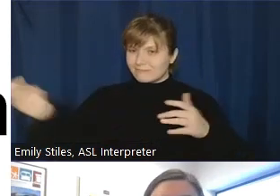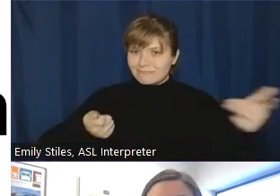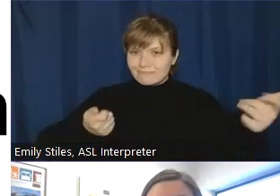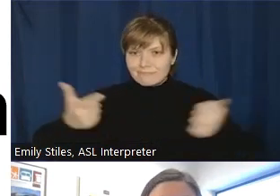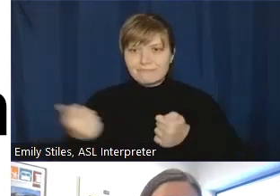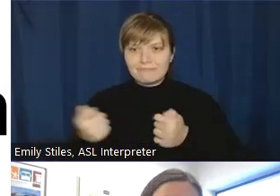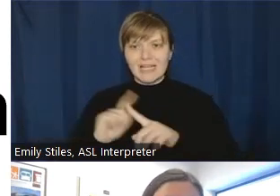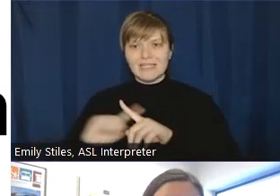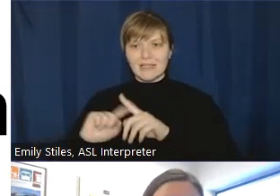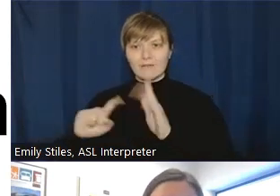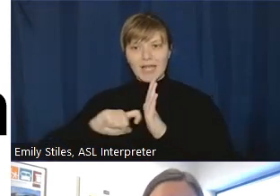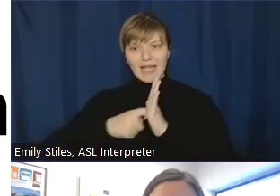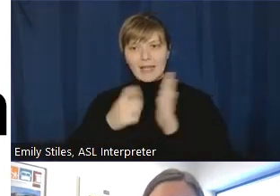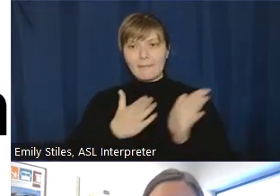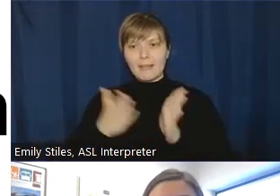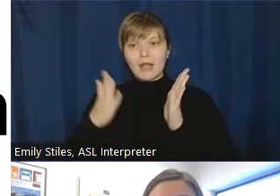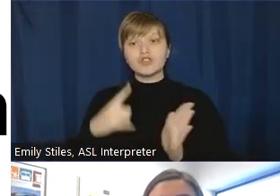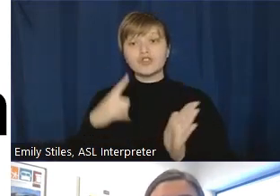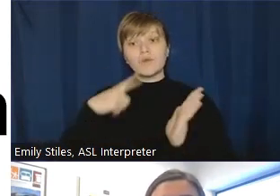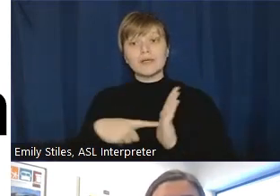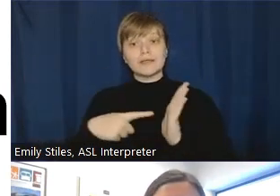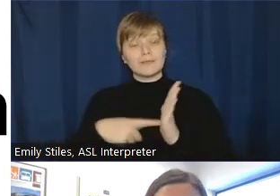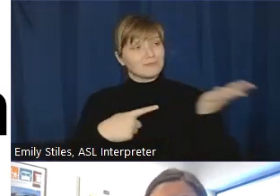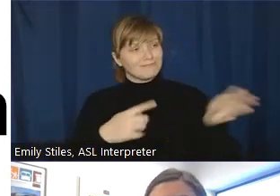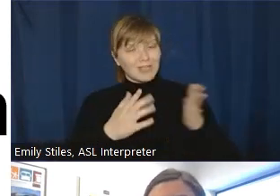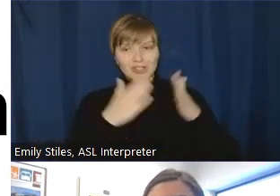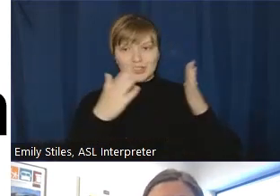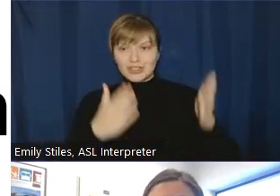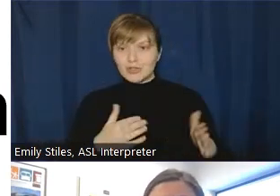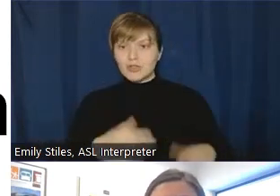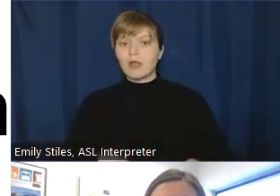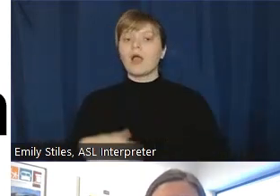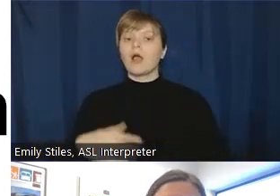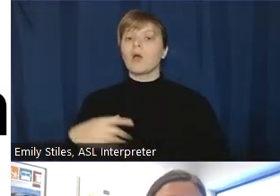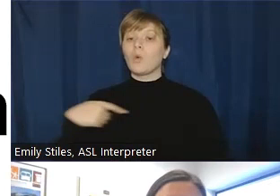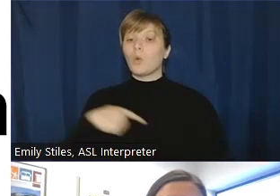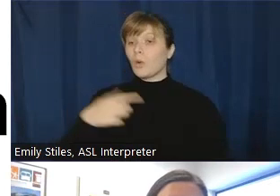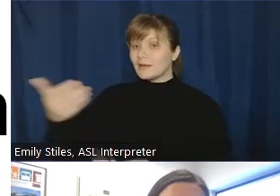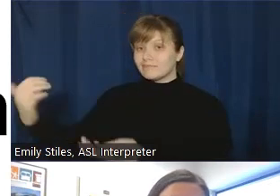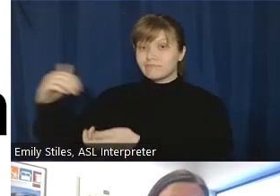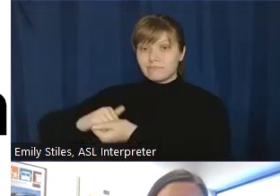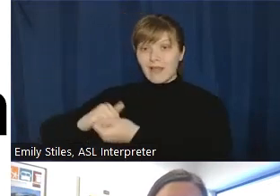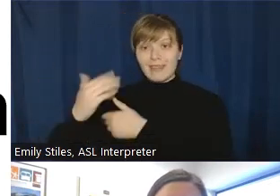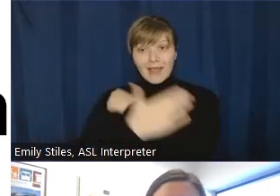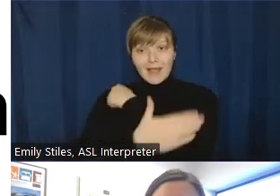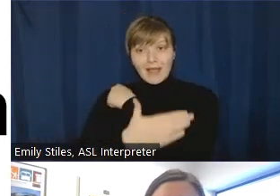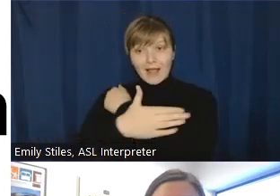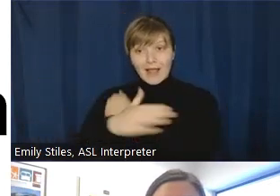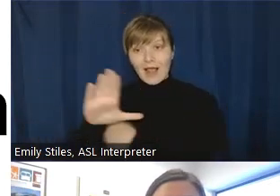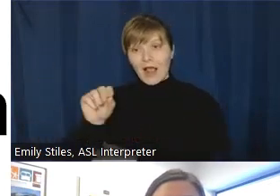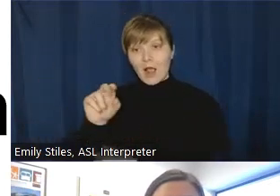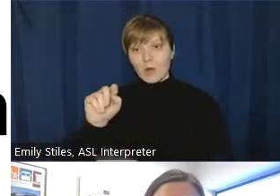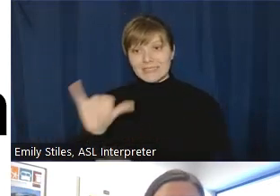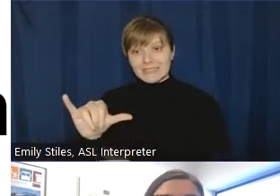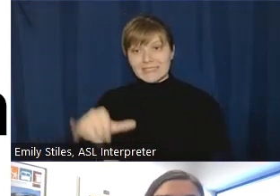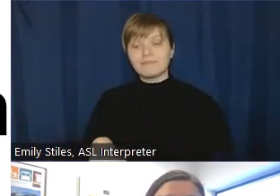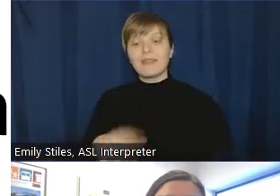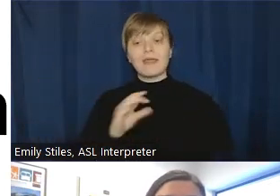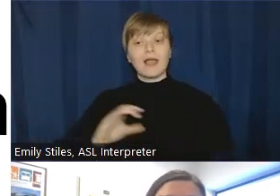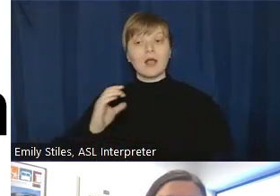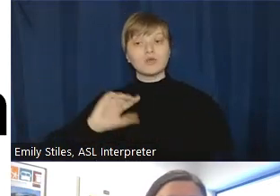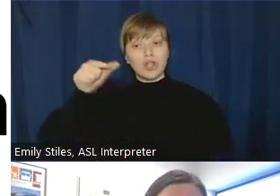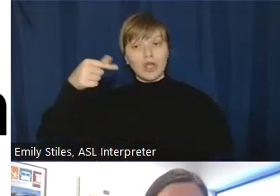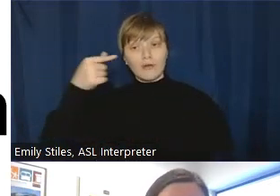shelter, we also brought together the county, our council of governments area agency on aging,